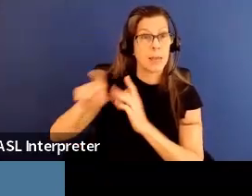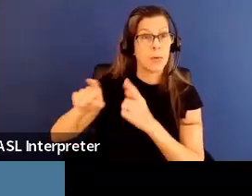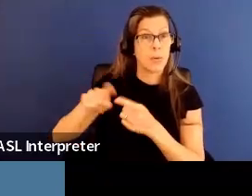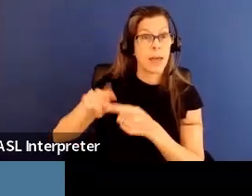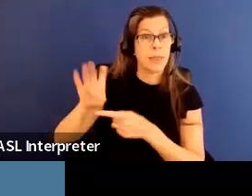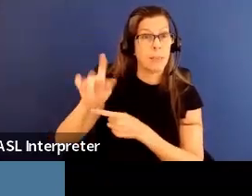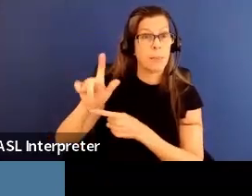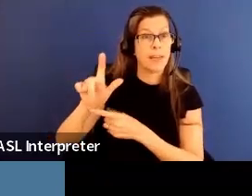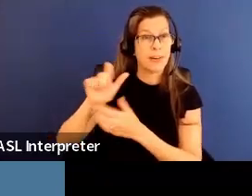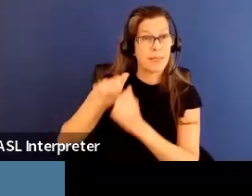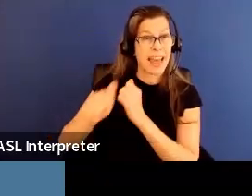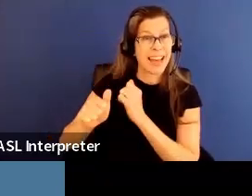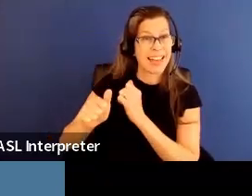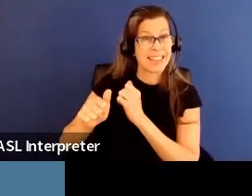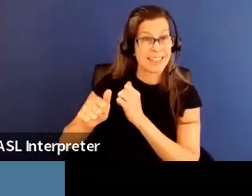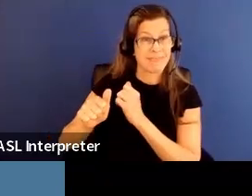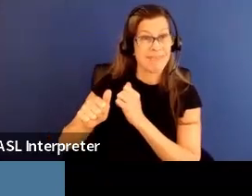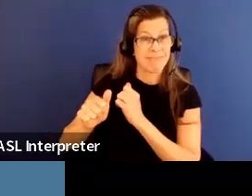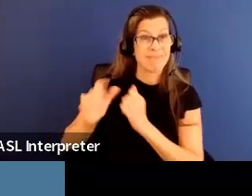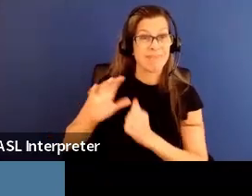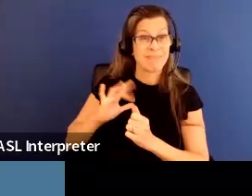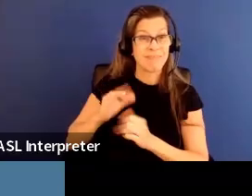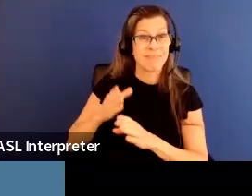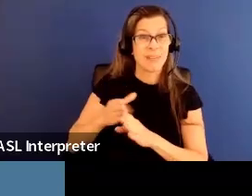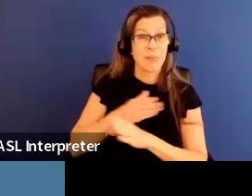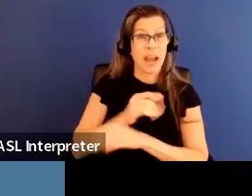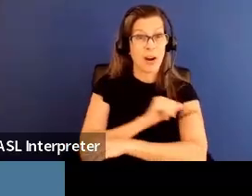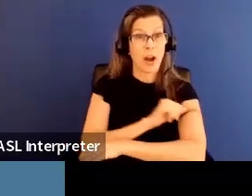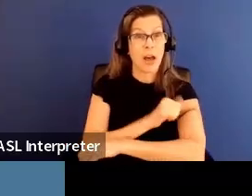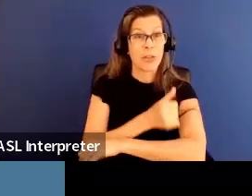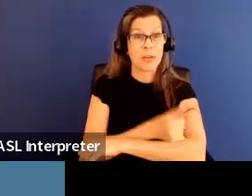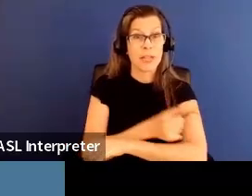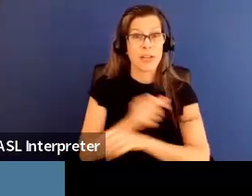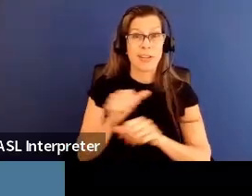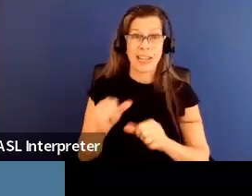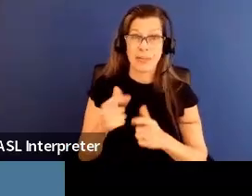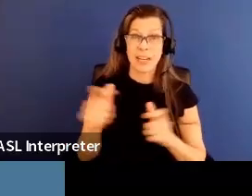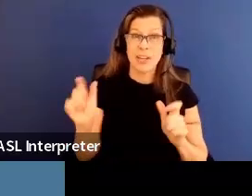actually made the process faster. For people to get their